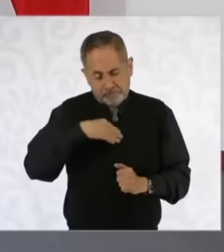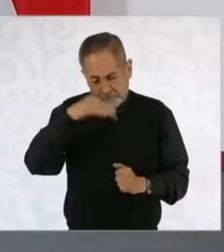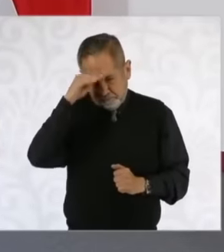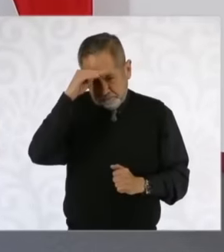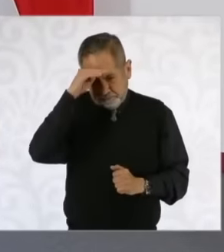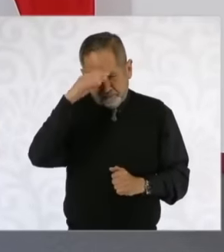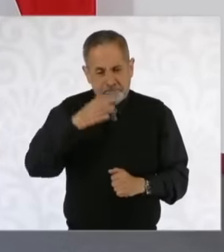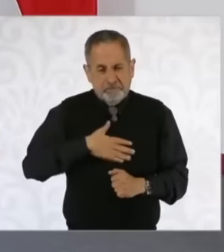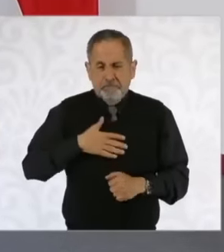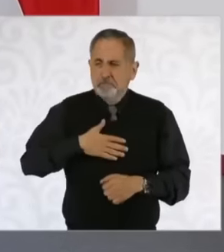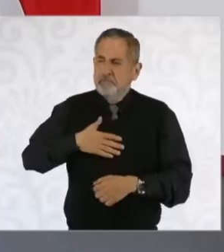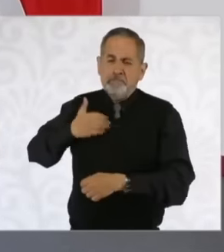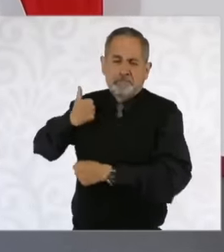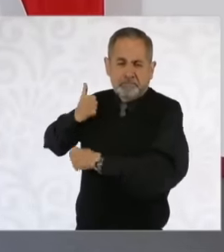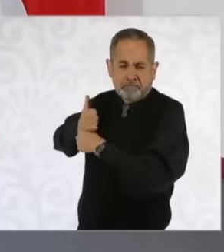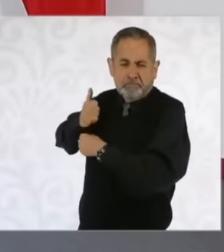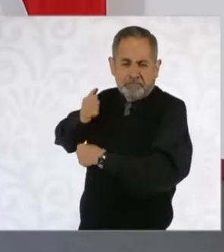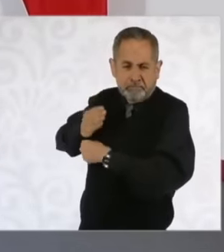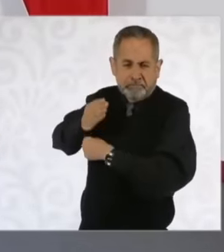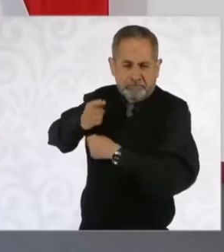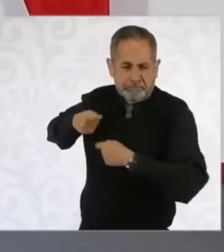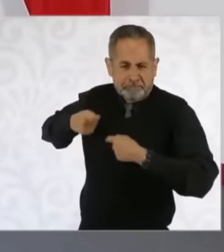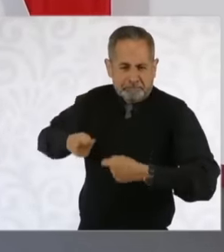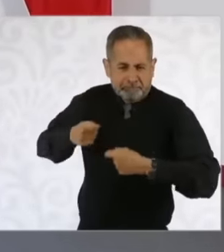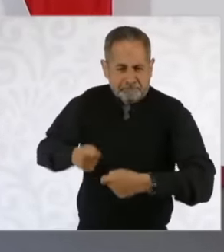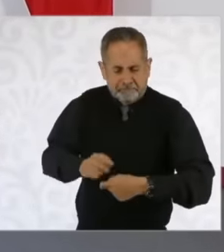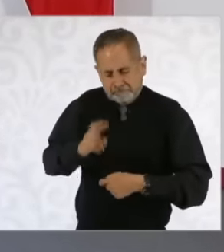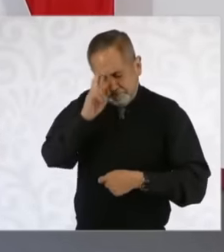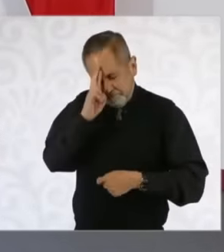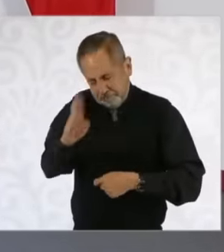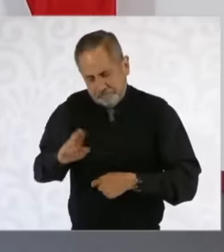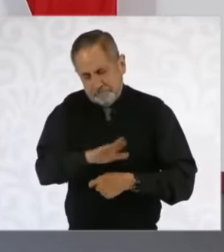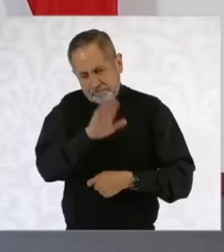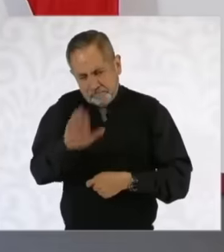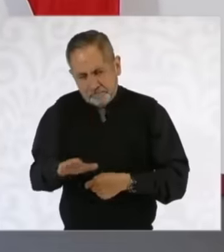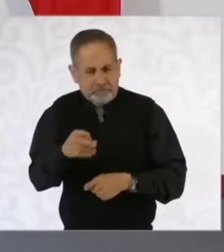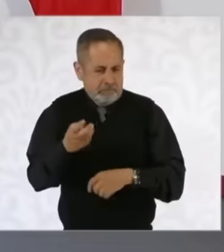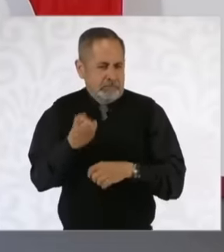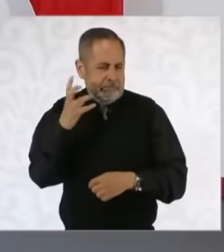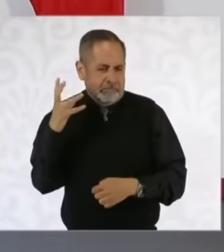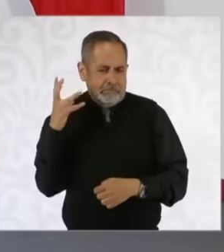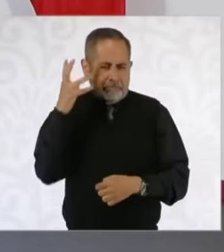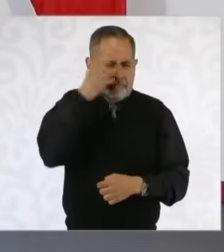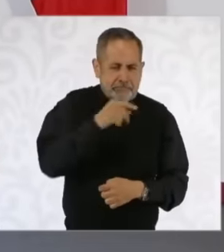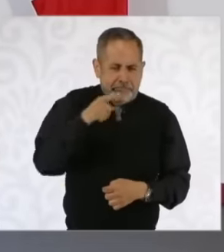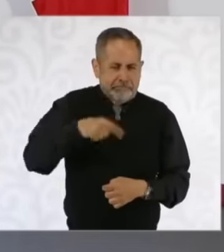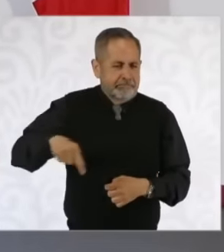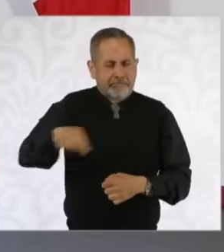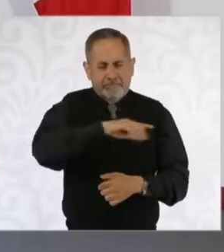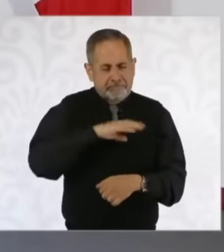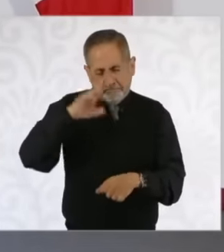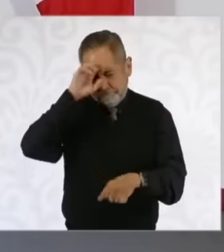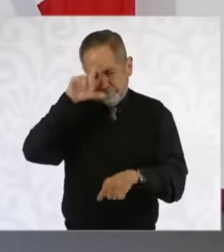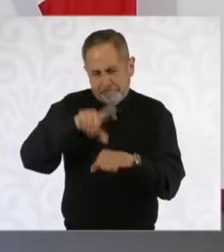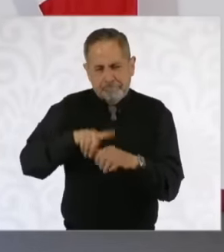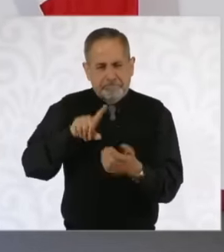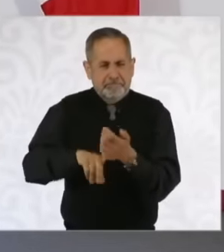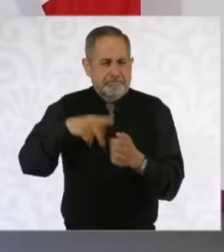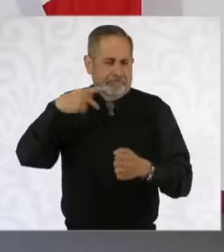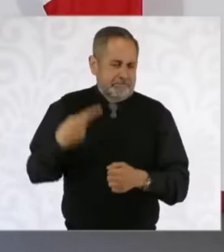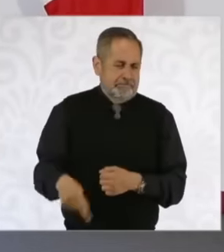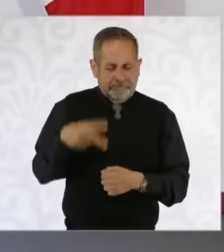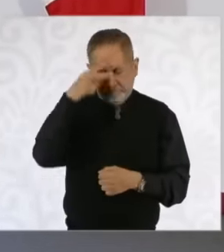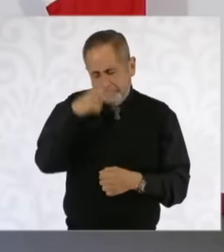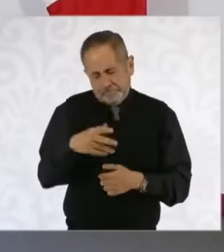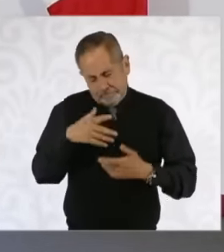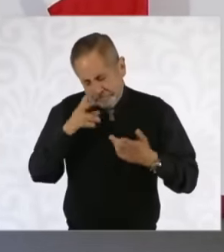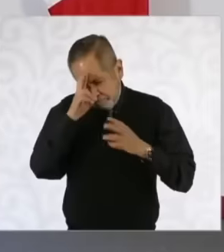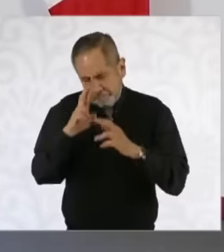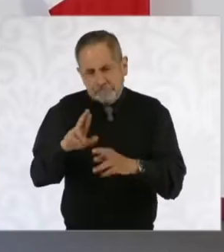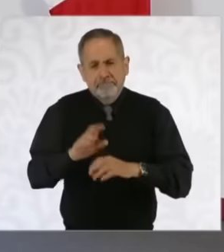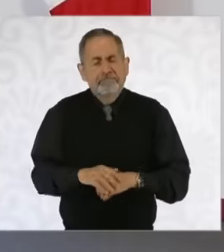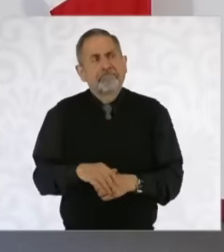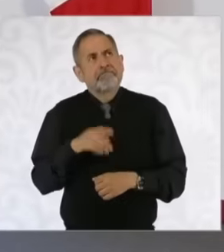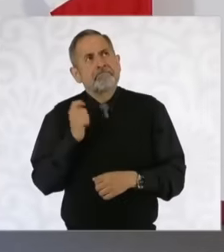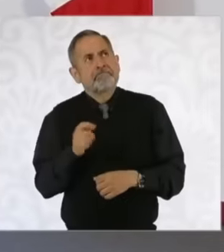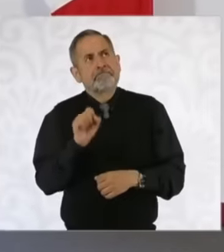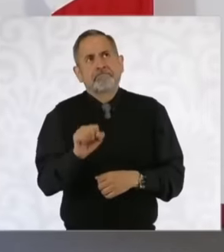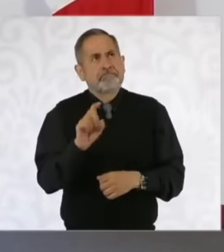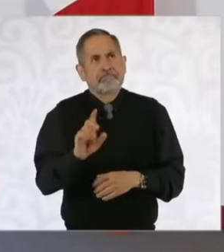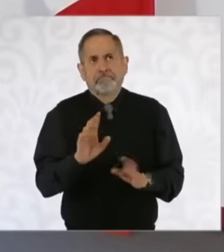our ancestors and that is something very beautiful about our cultures So we are not going out